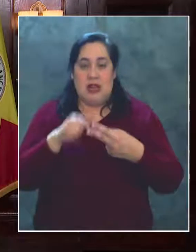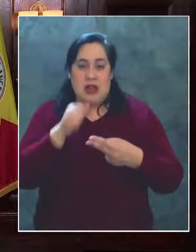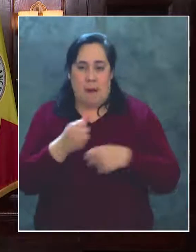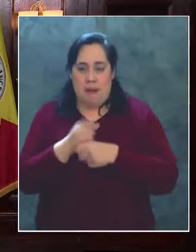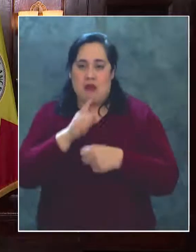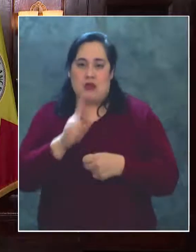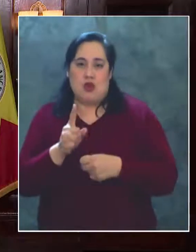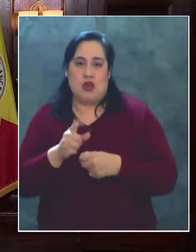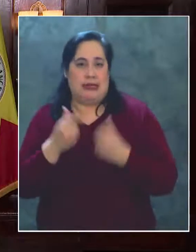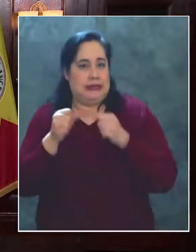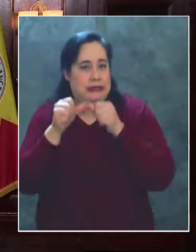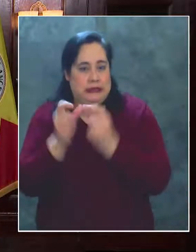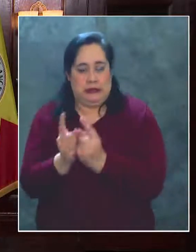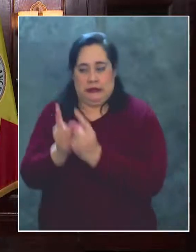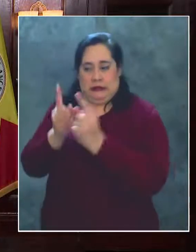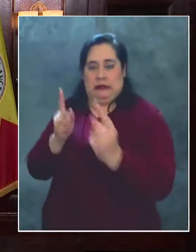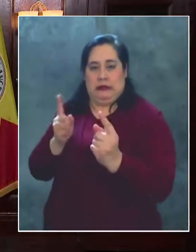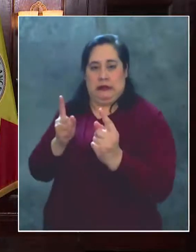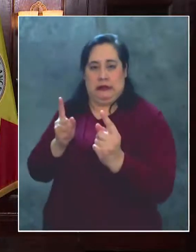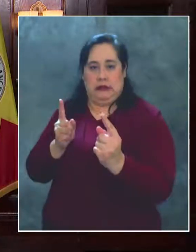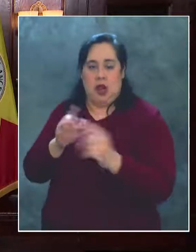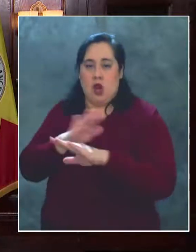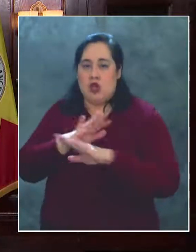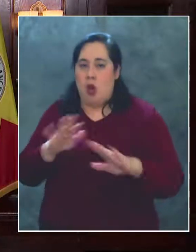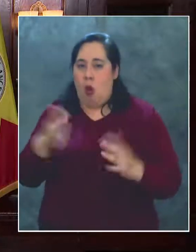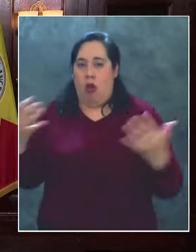IF WE DON'T CONTINUE TO CONTINUE OUR DISTANCING.